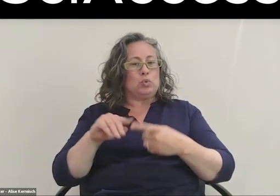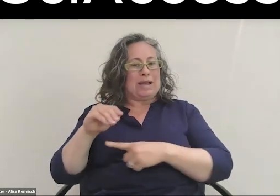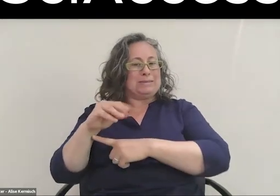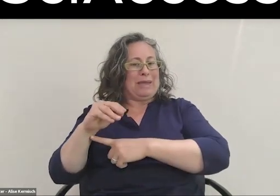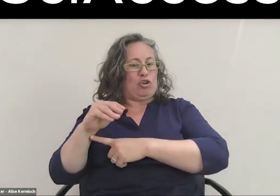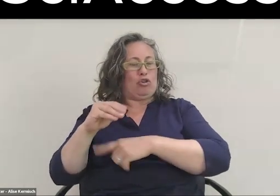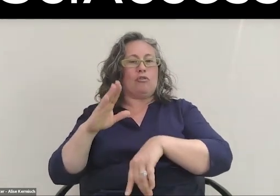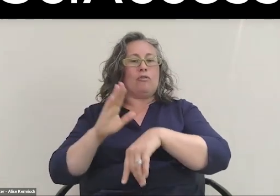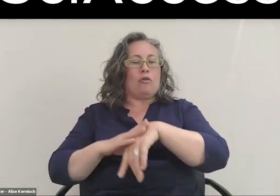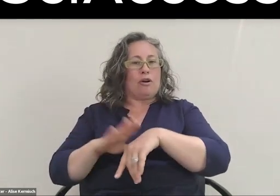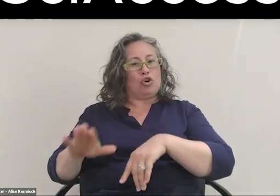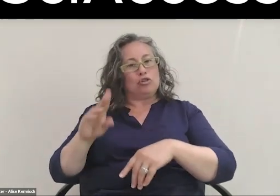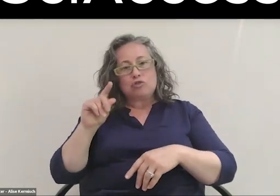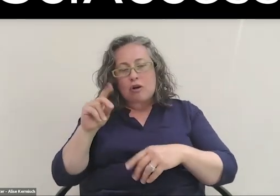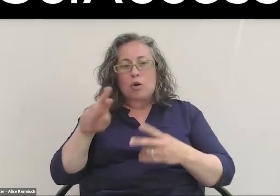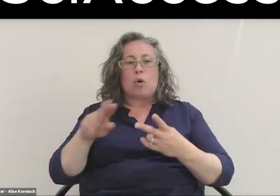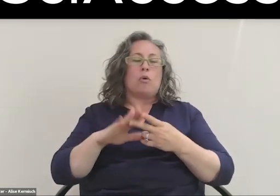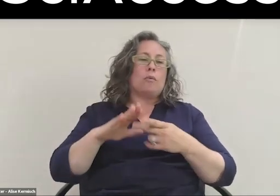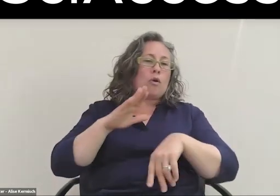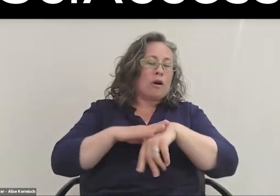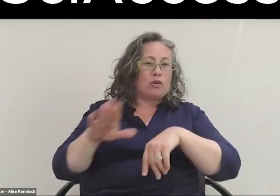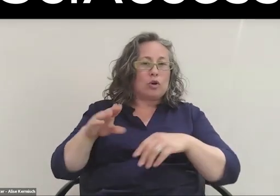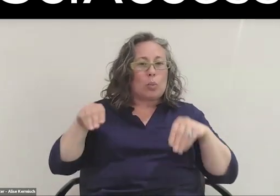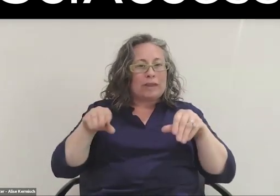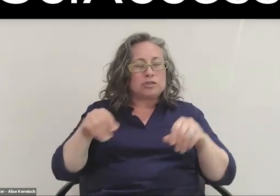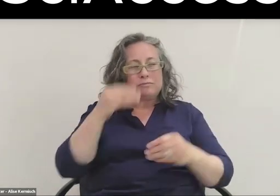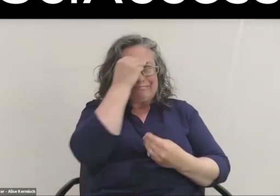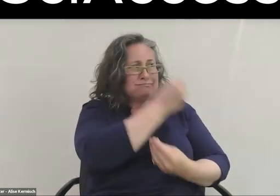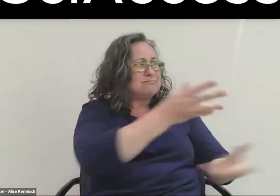or on her wheelchair, or other places, to tell people